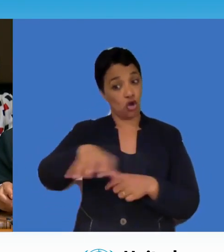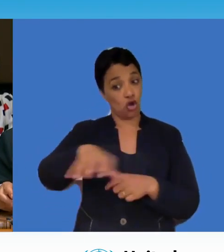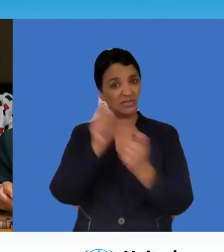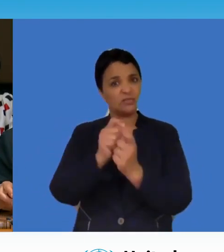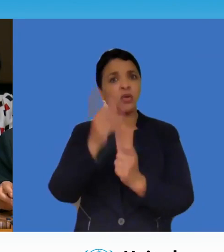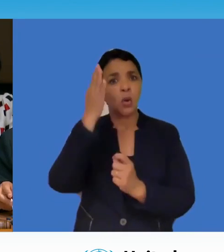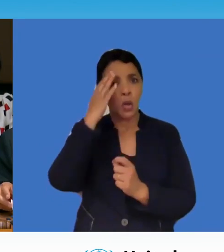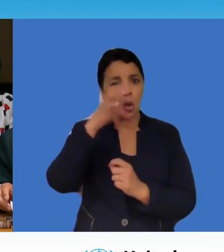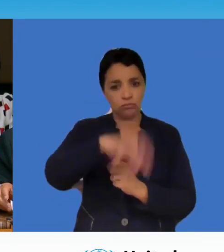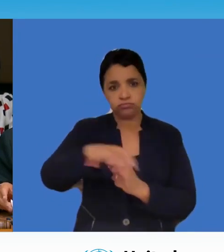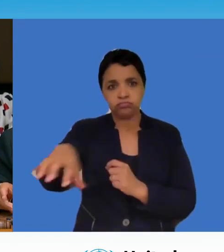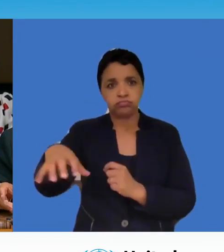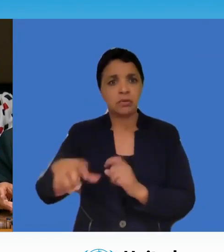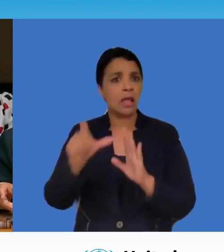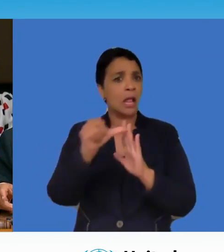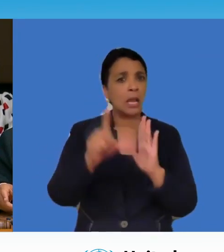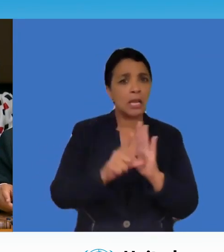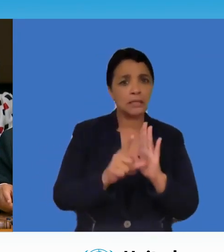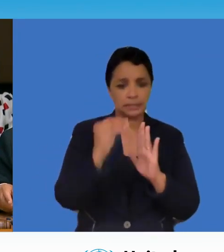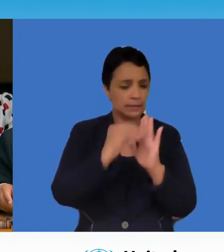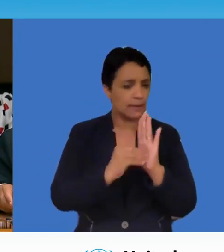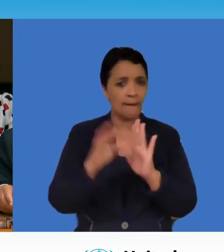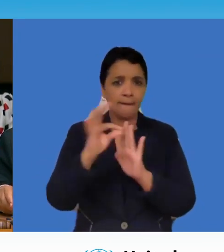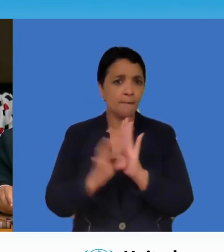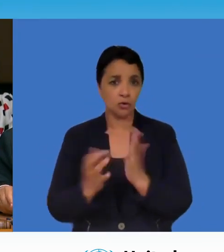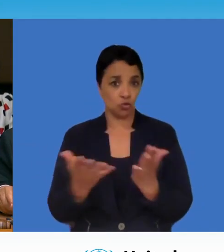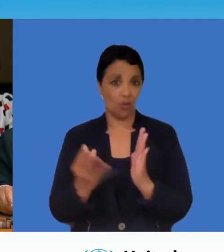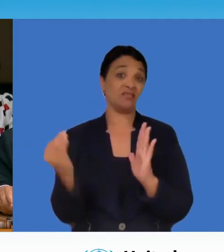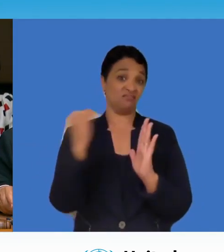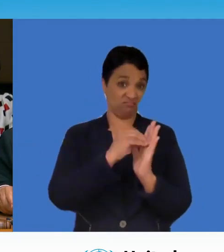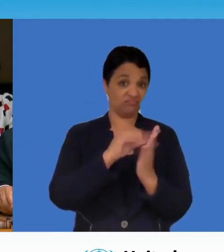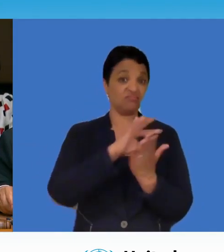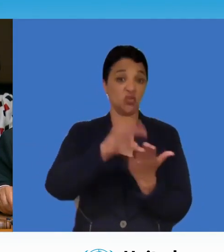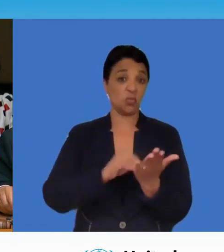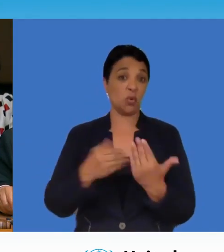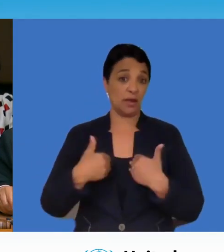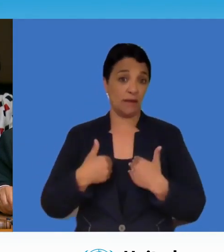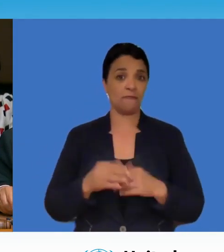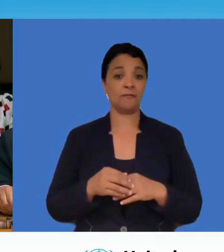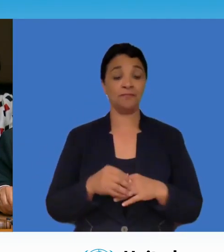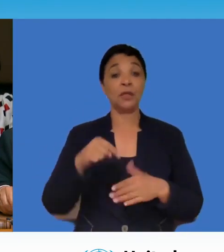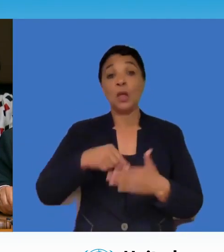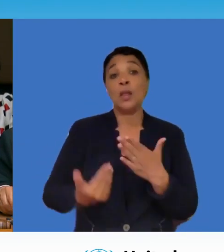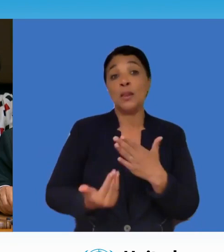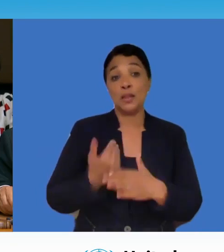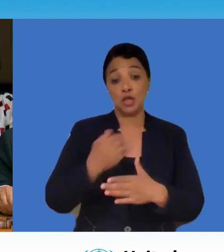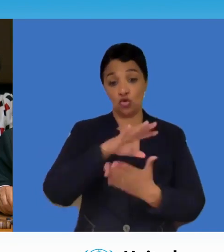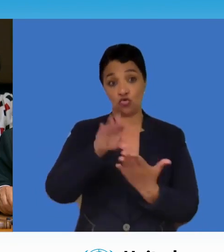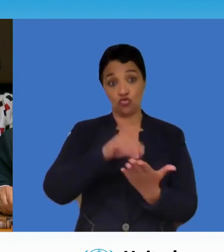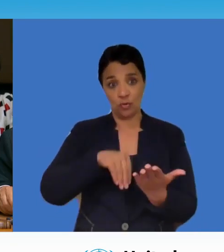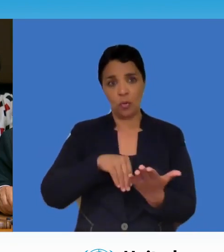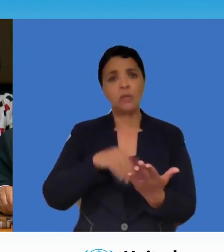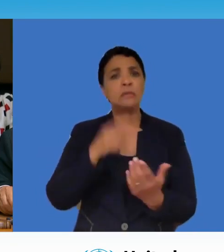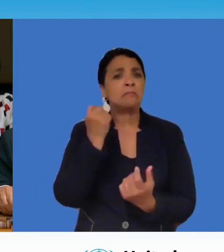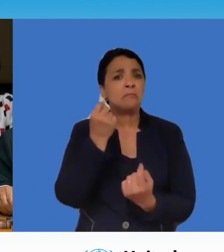country specific information on legislation and policies the updated report helps us to understand